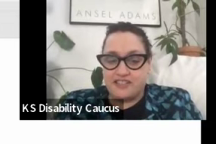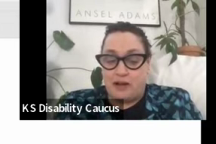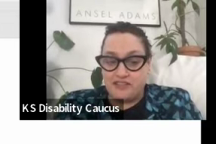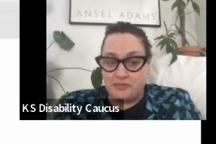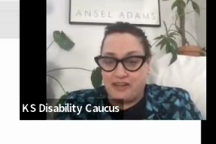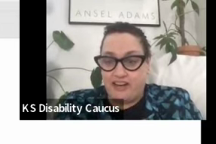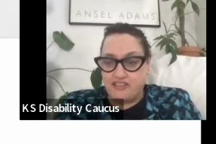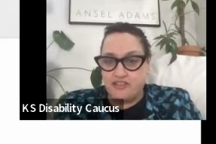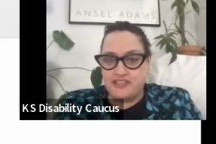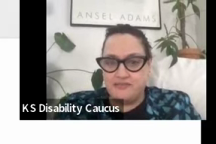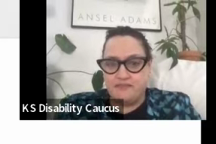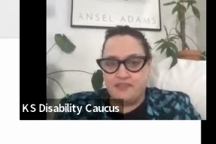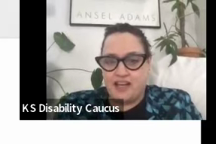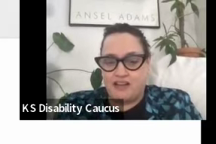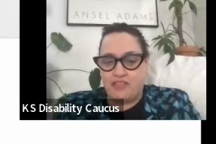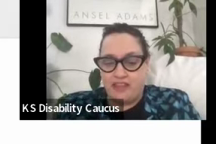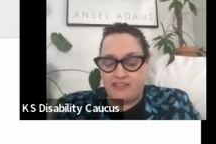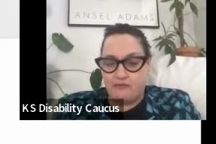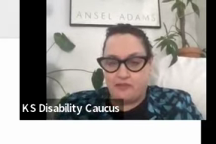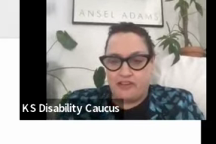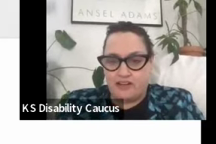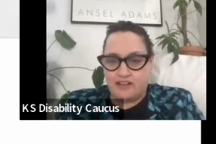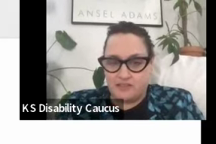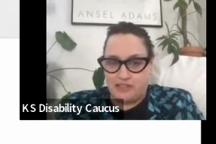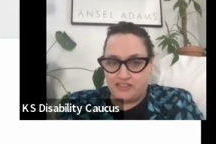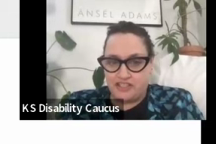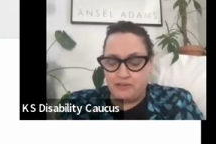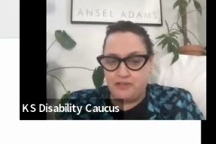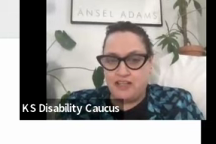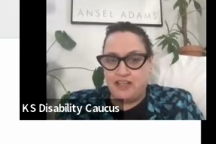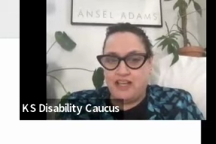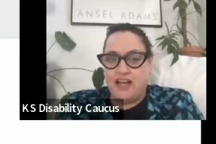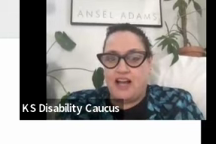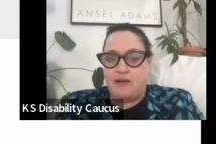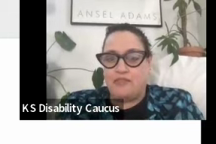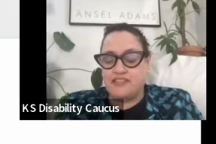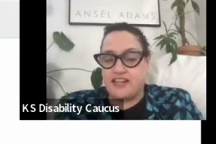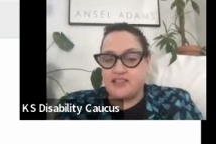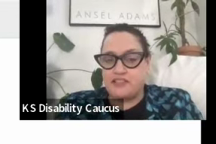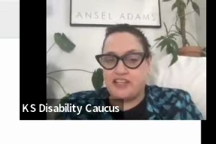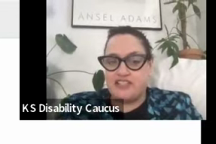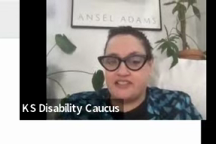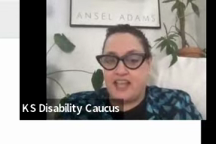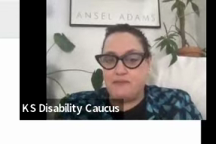And kind of moderating things today. Our webinar series is sponsored by Care Source.